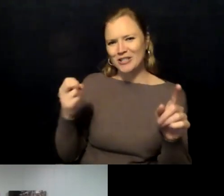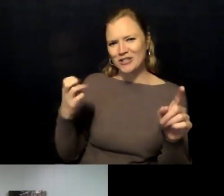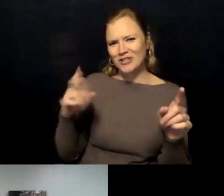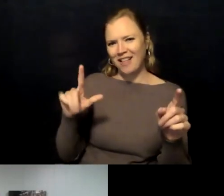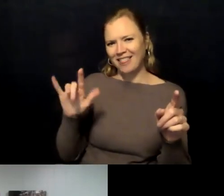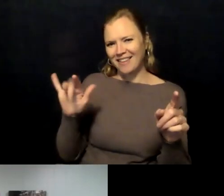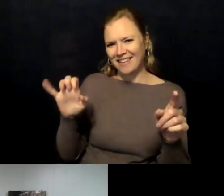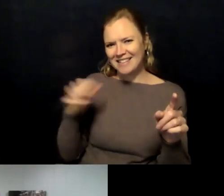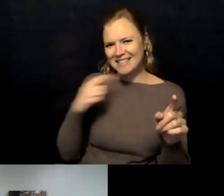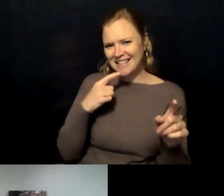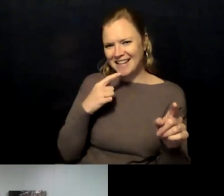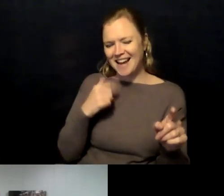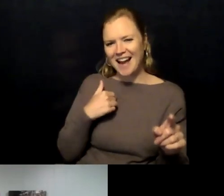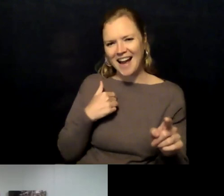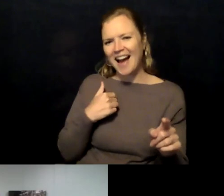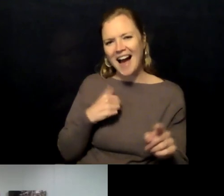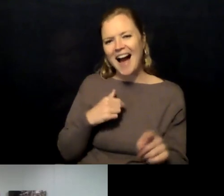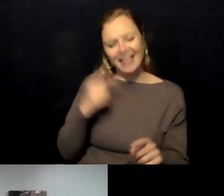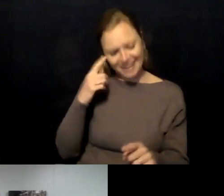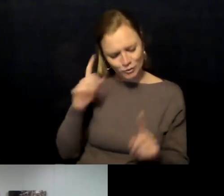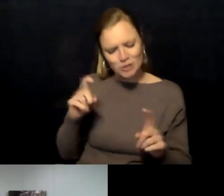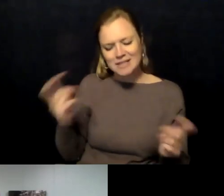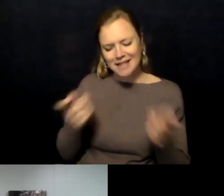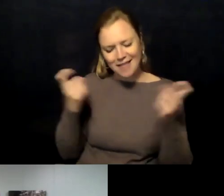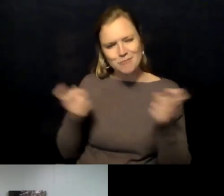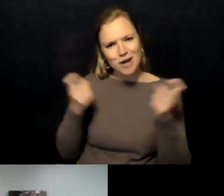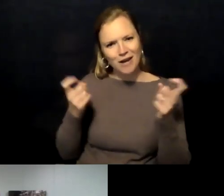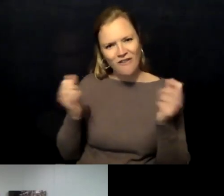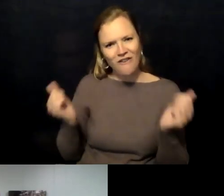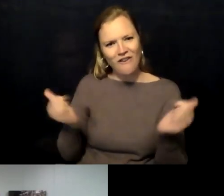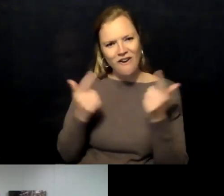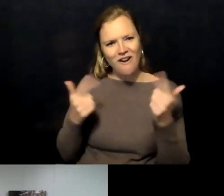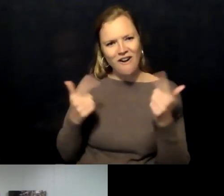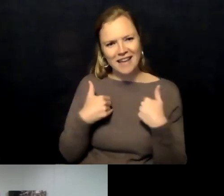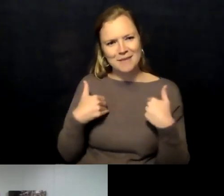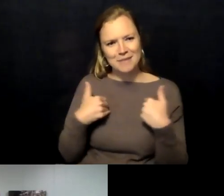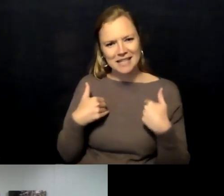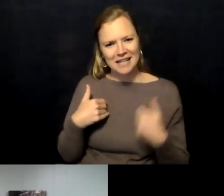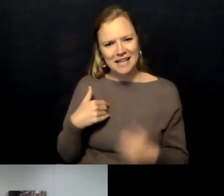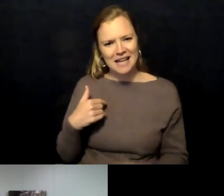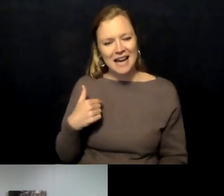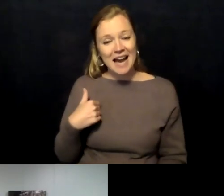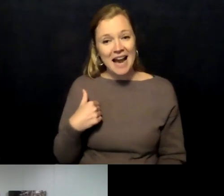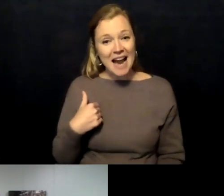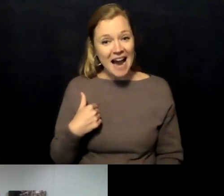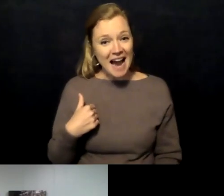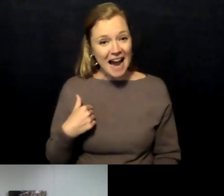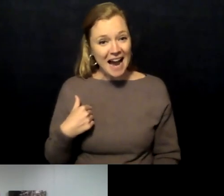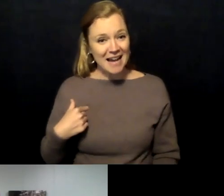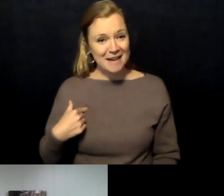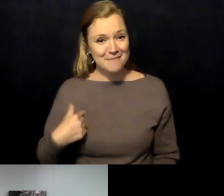to imagine our horticulture team and you trying to identify